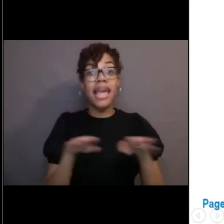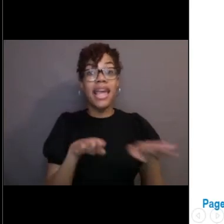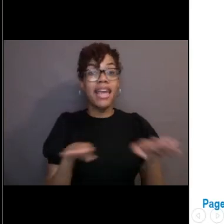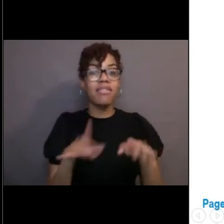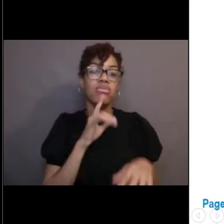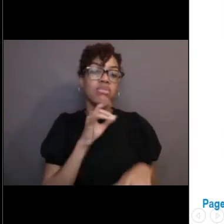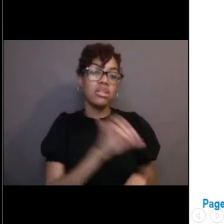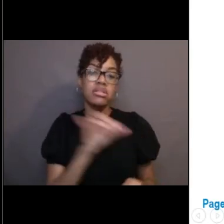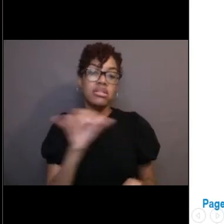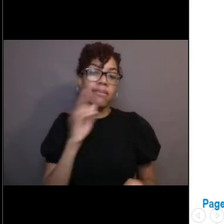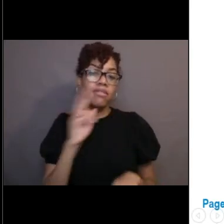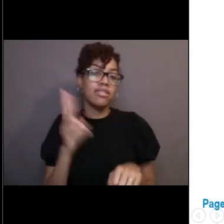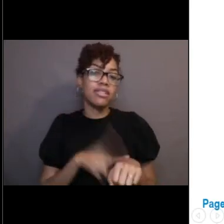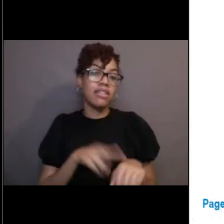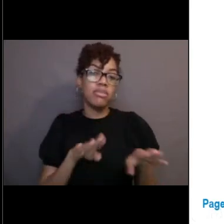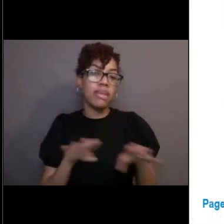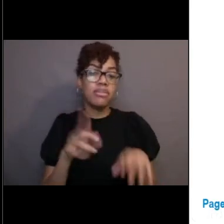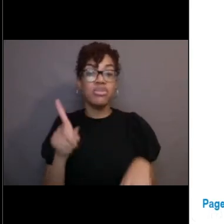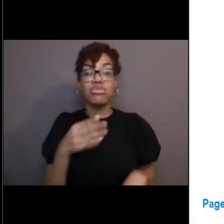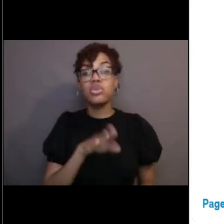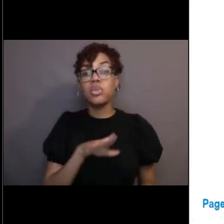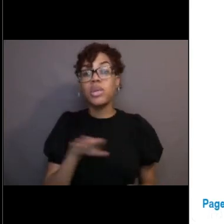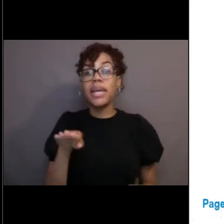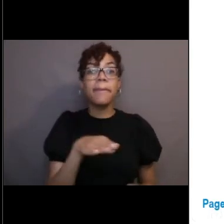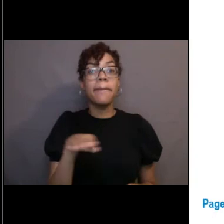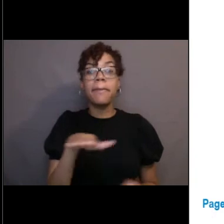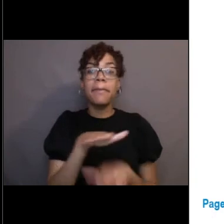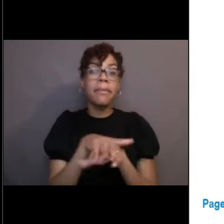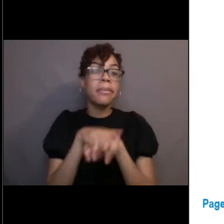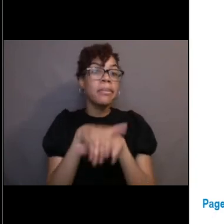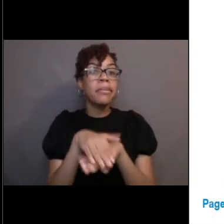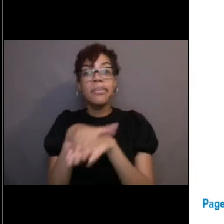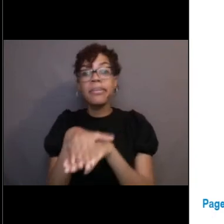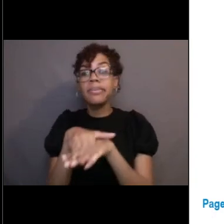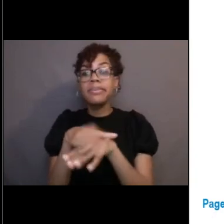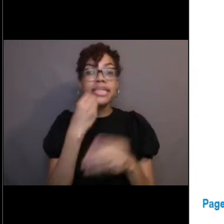natural behavior to be, they just swim and eat. But they also seem to have friends,